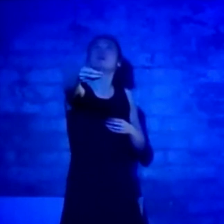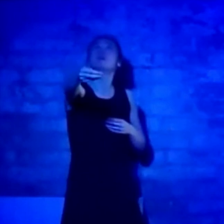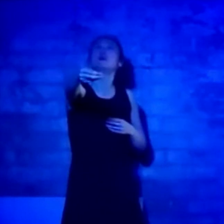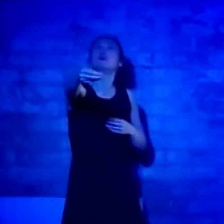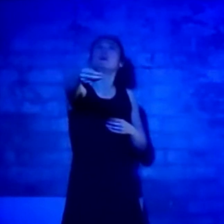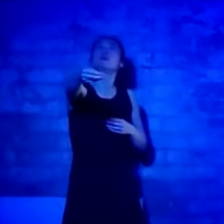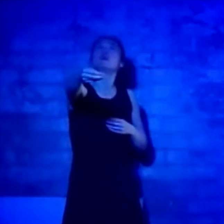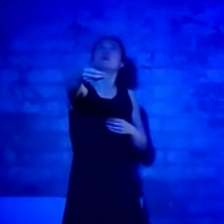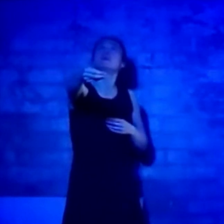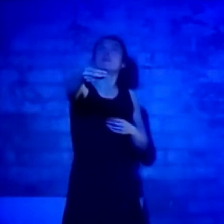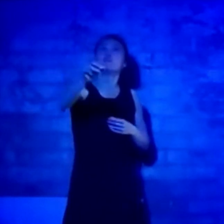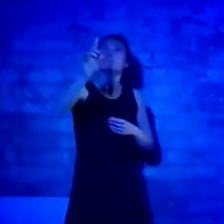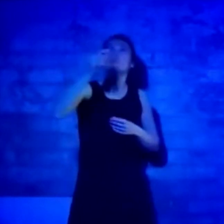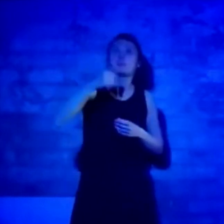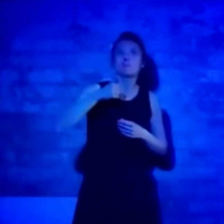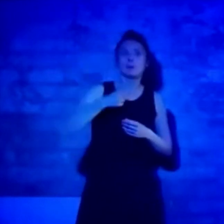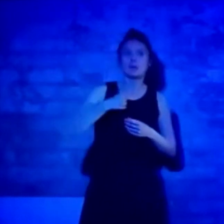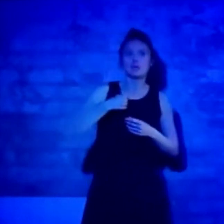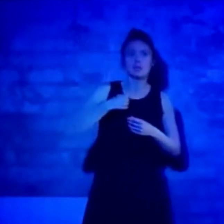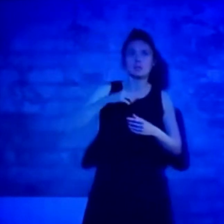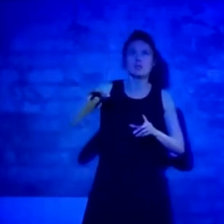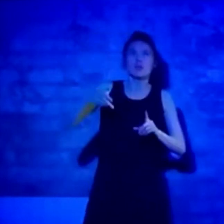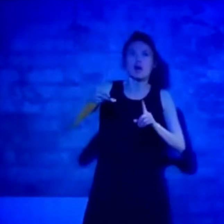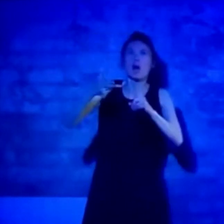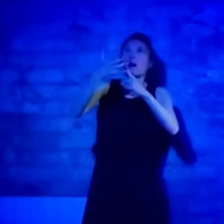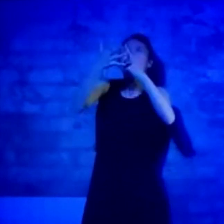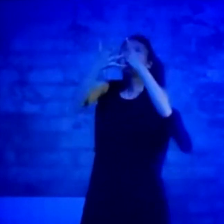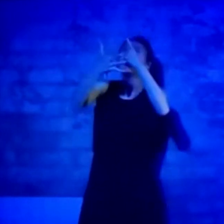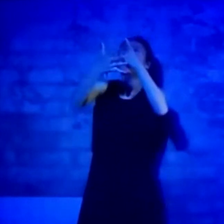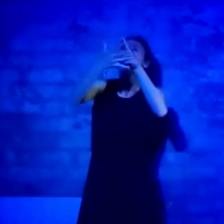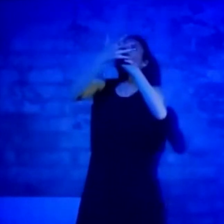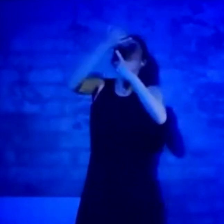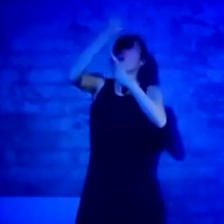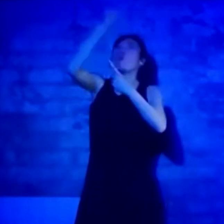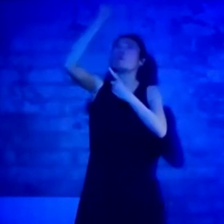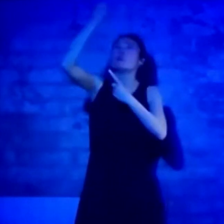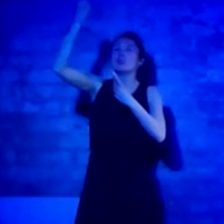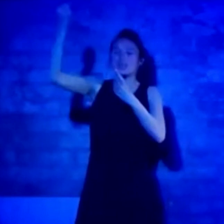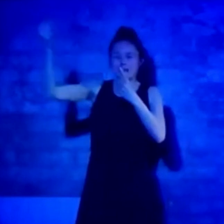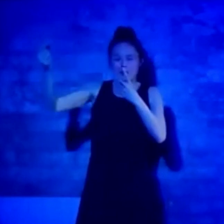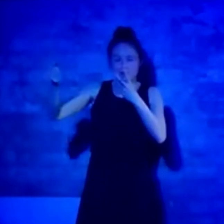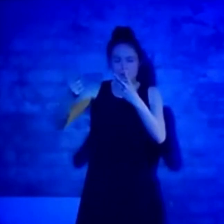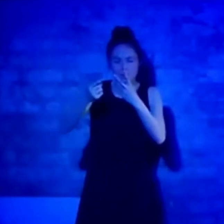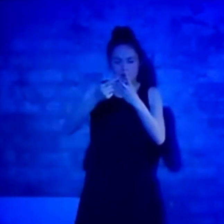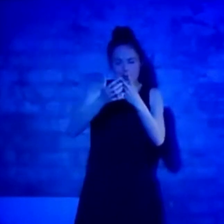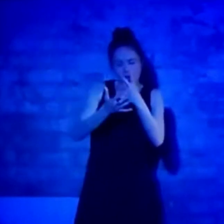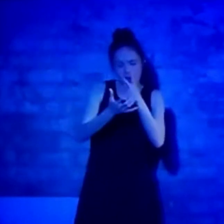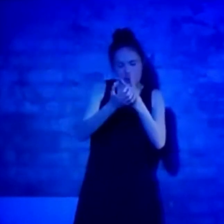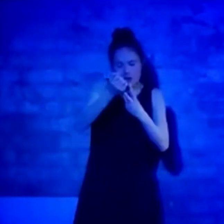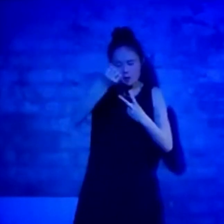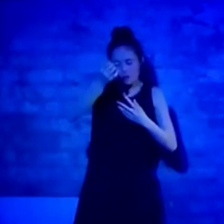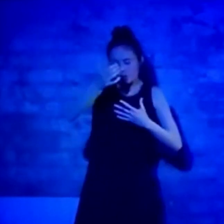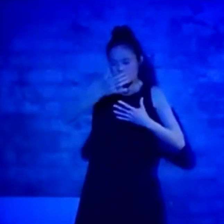Tis glory I covet. Glory in love. Glory in battle.